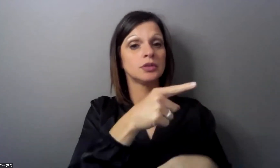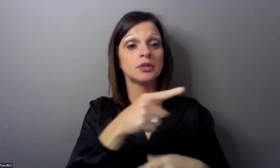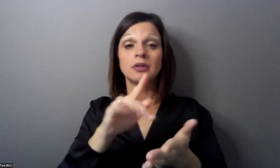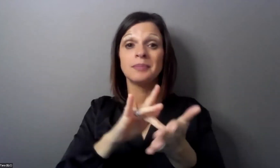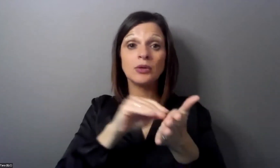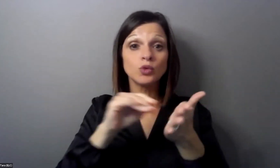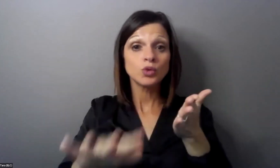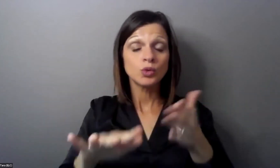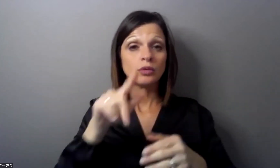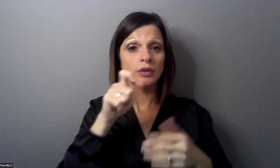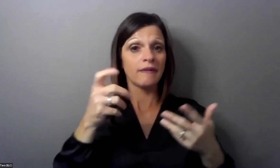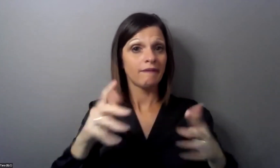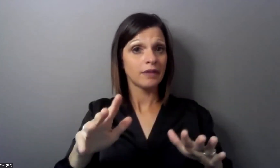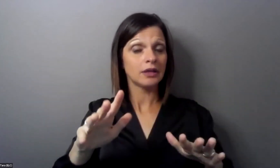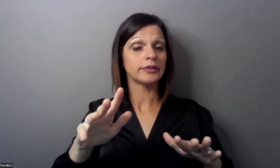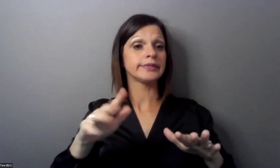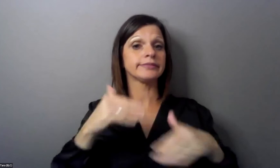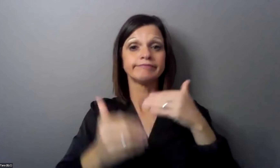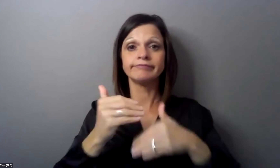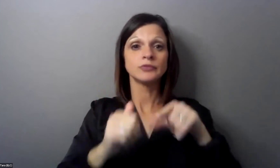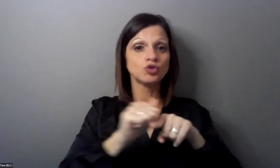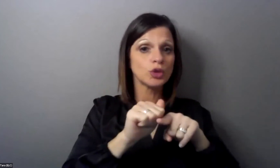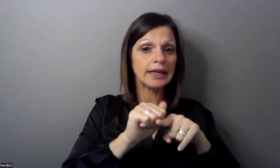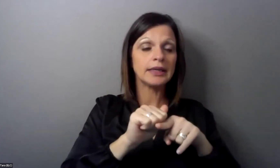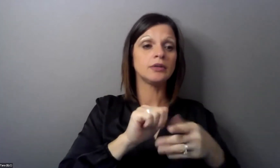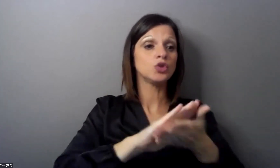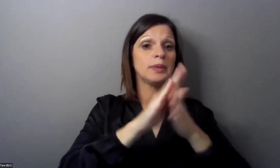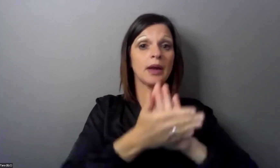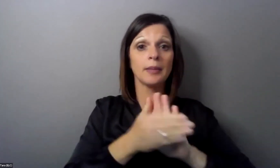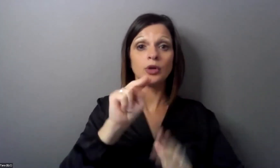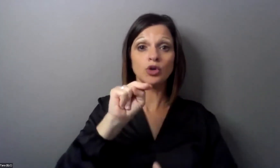to be nurse practitioners. They develop these biases early in the training.